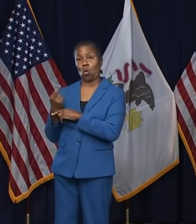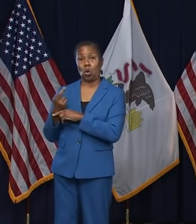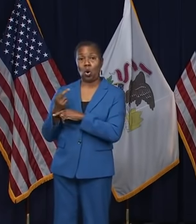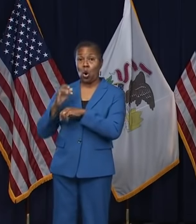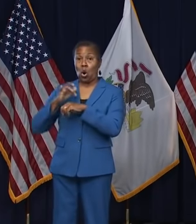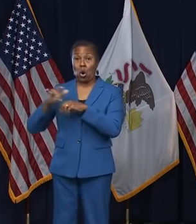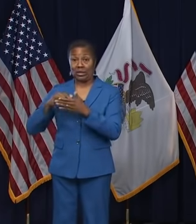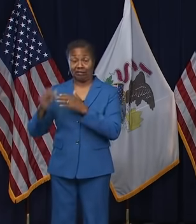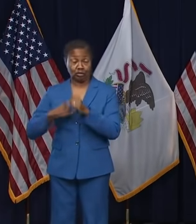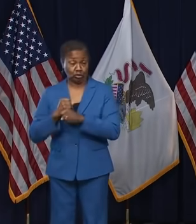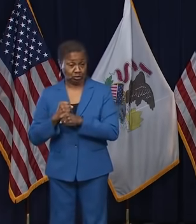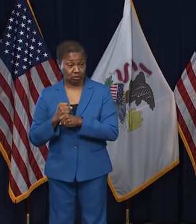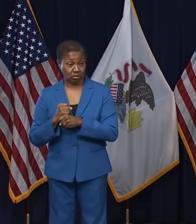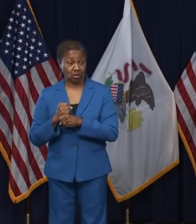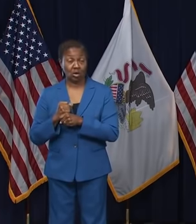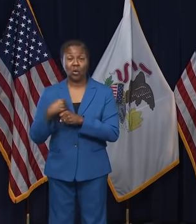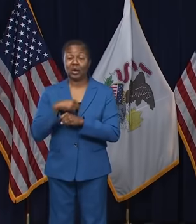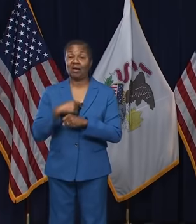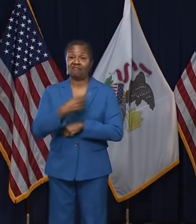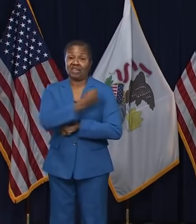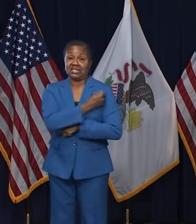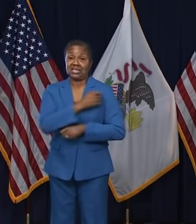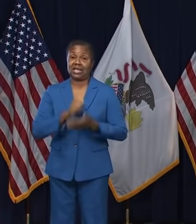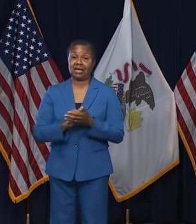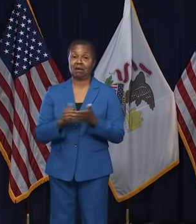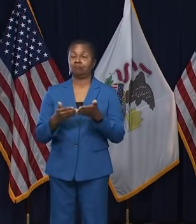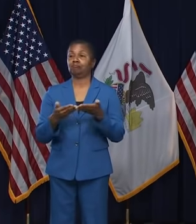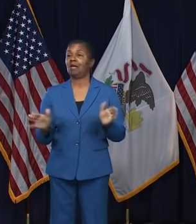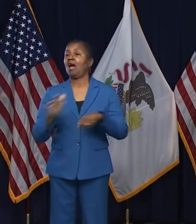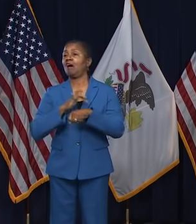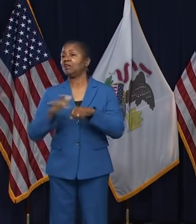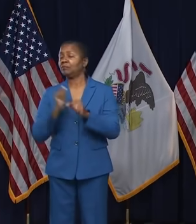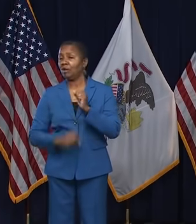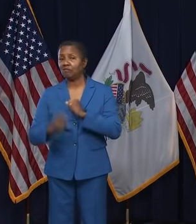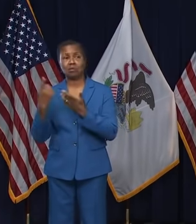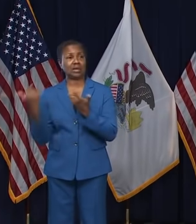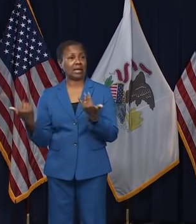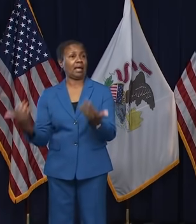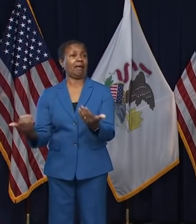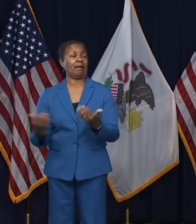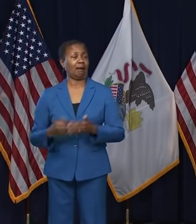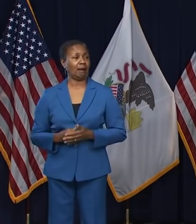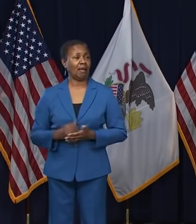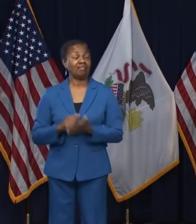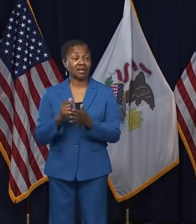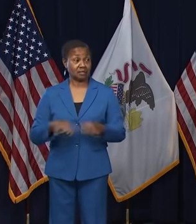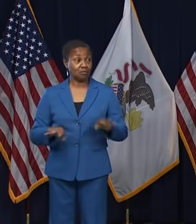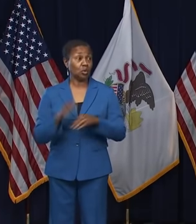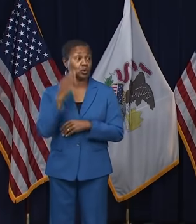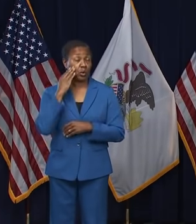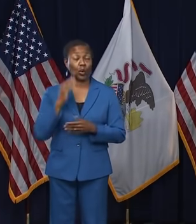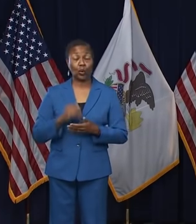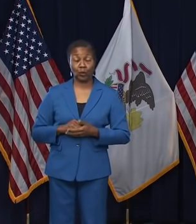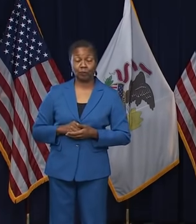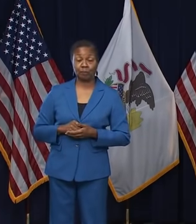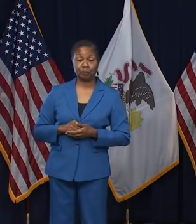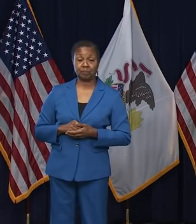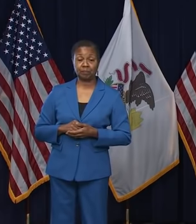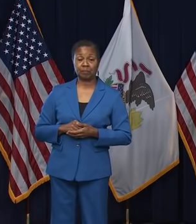Five people in the Pentagon before Well the first thing I remind you that we are a much difference This year now then we were last year or even early in the year we now have